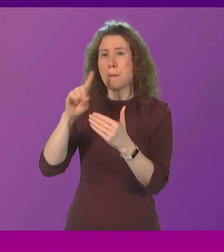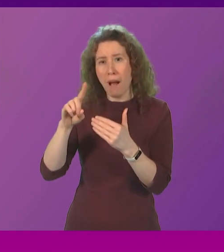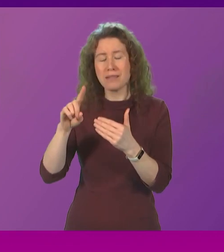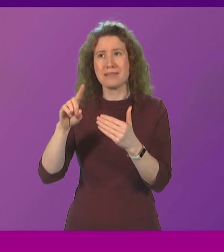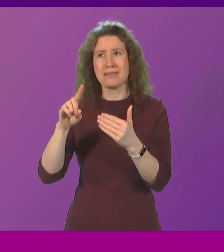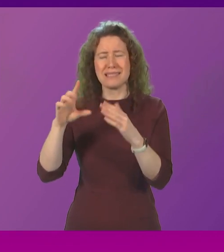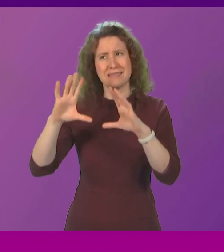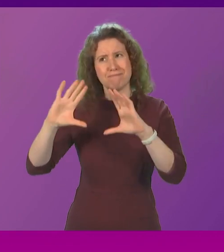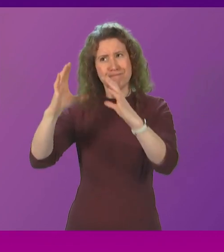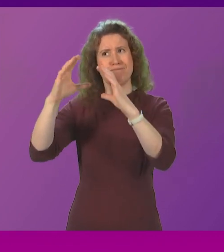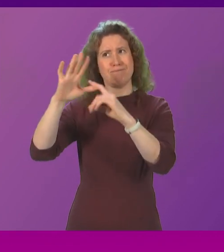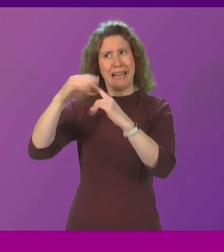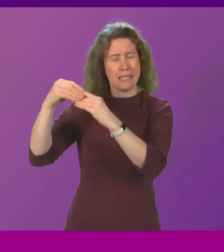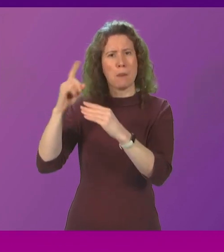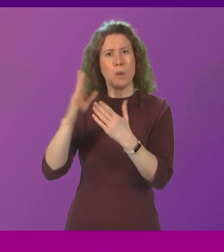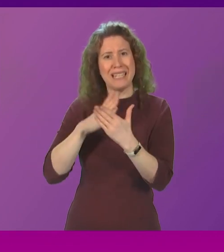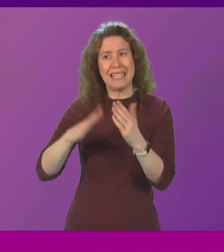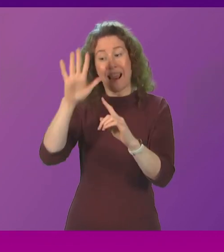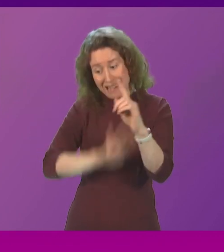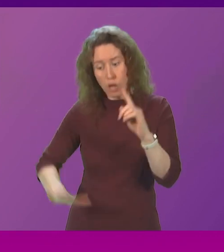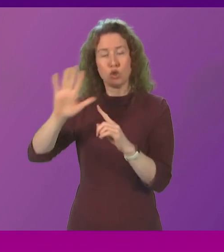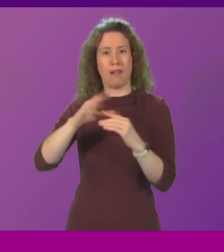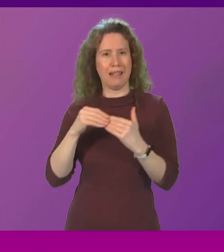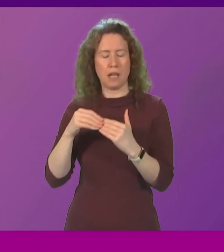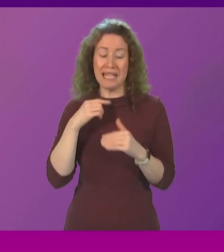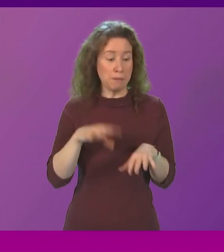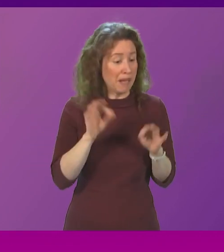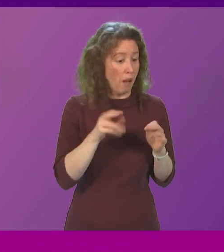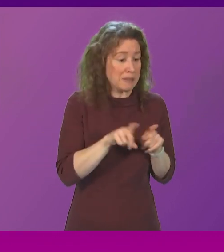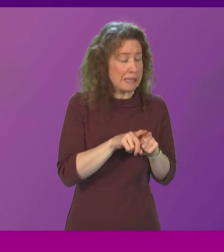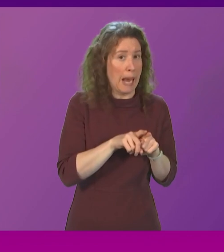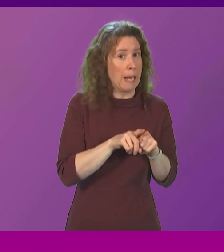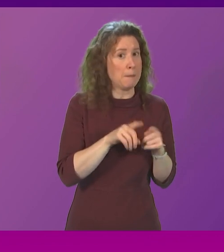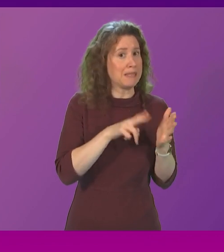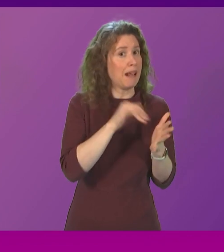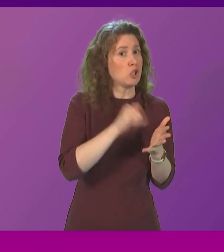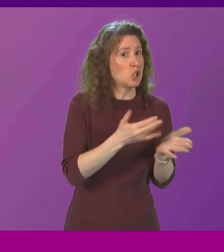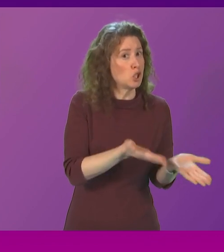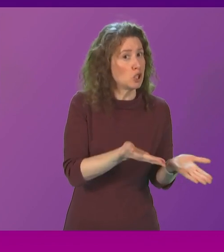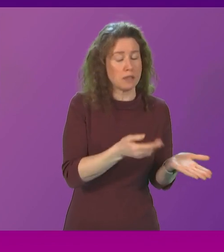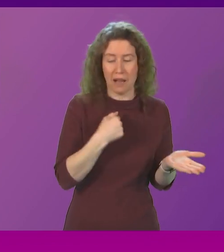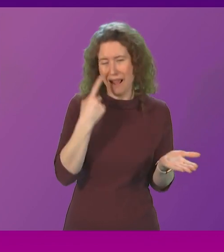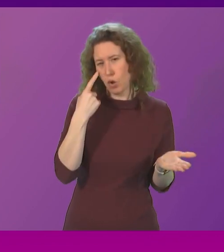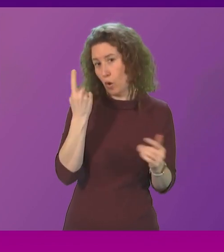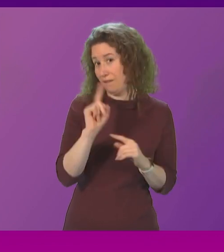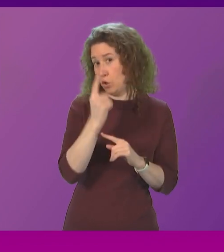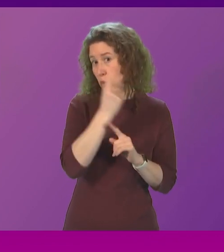Humza Yousaf is picking up exactly where Nicola Sturgeon left off. Just look at his first week in office.